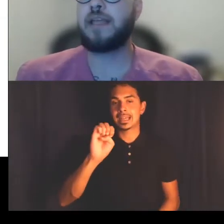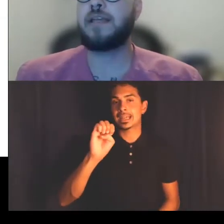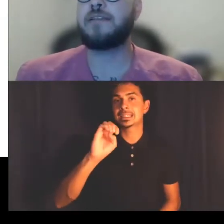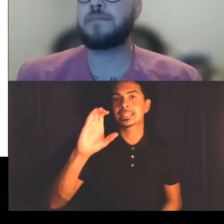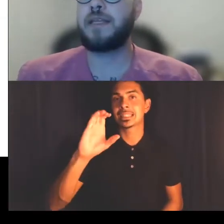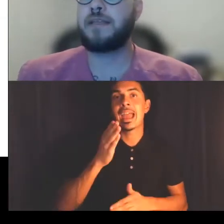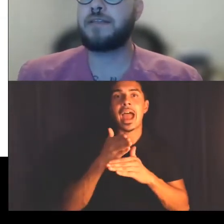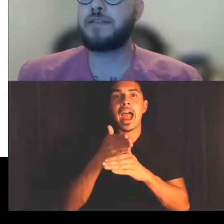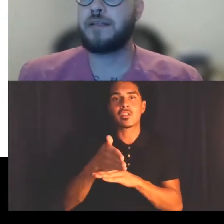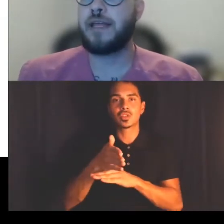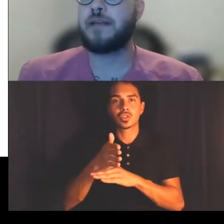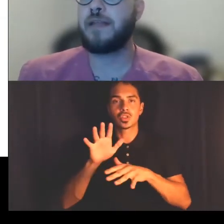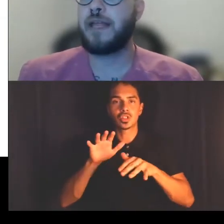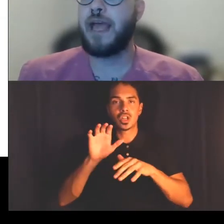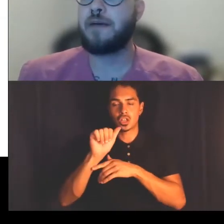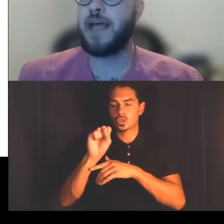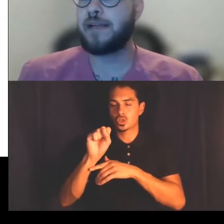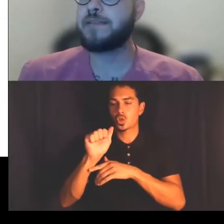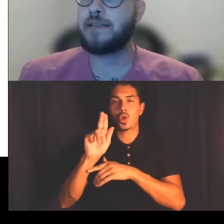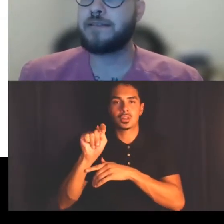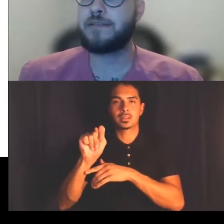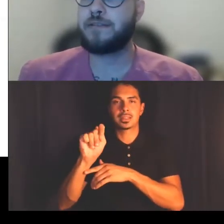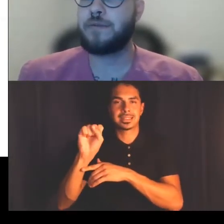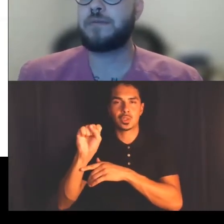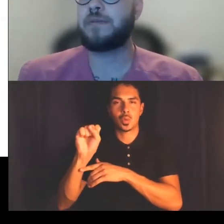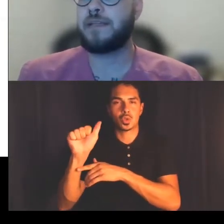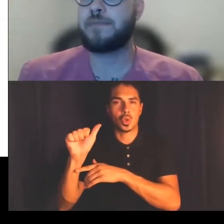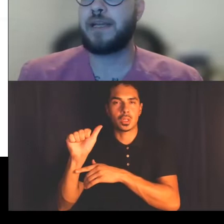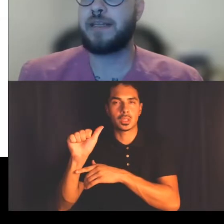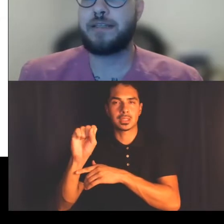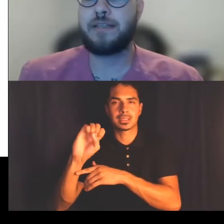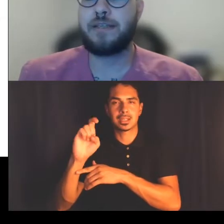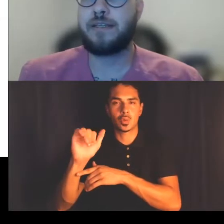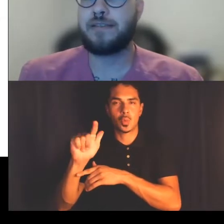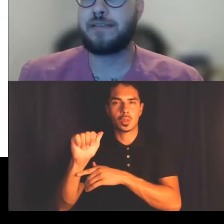and making sure that they have access to this medication